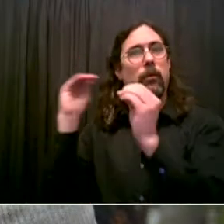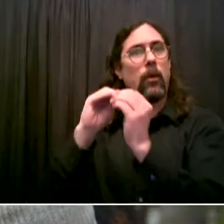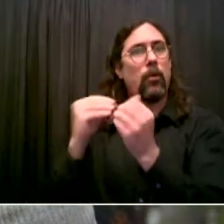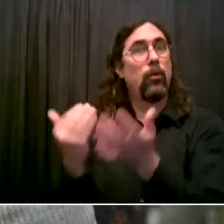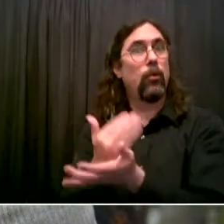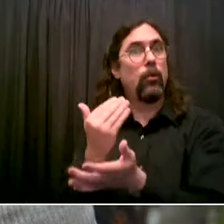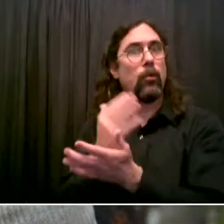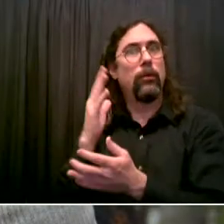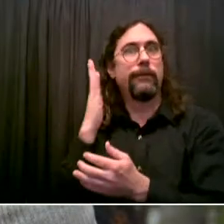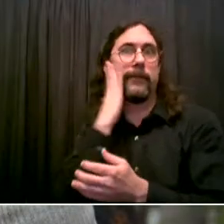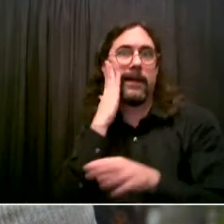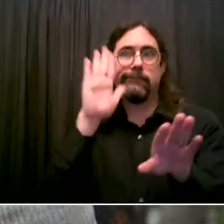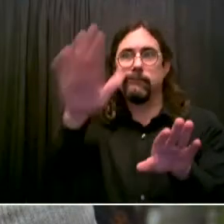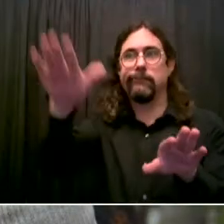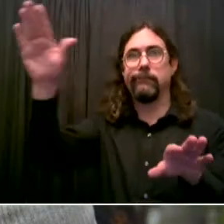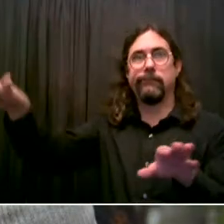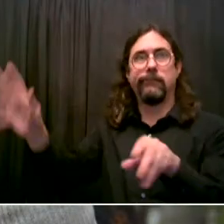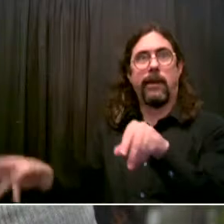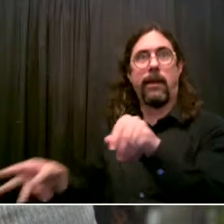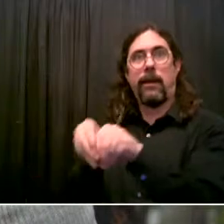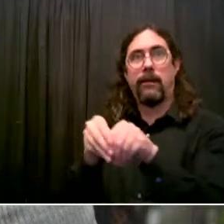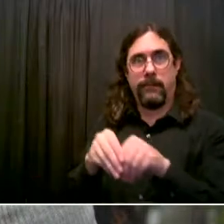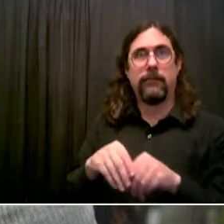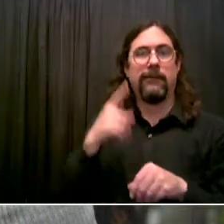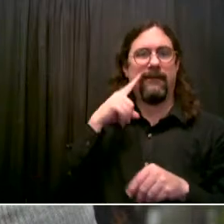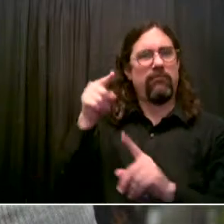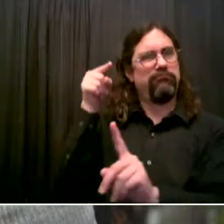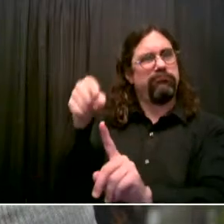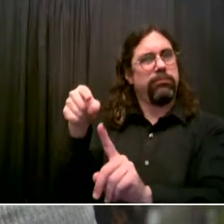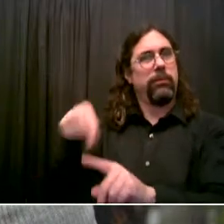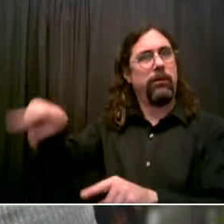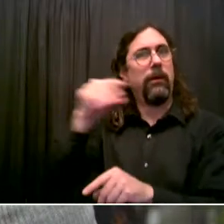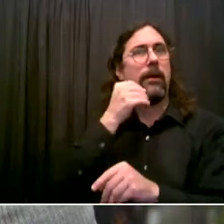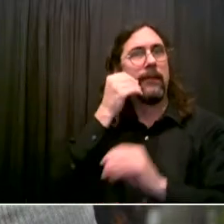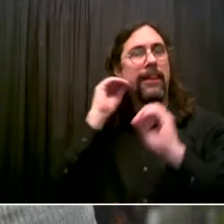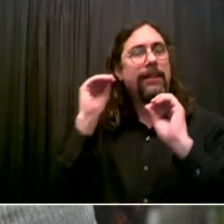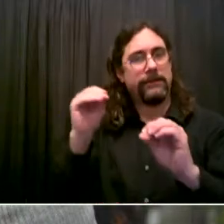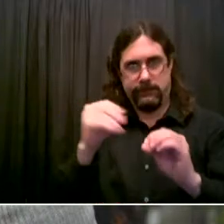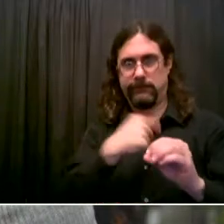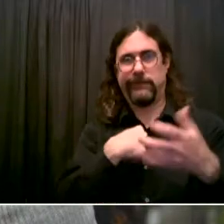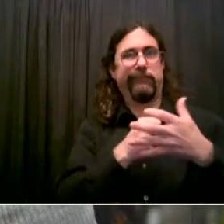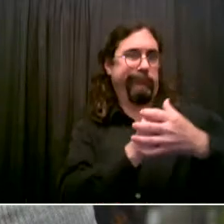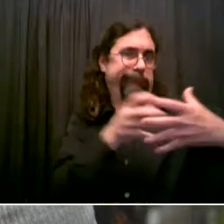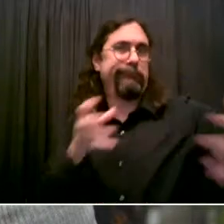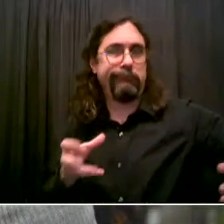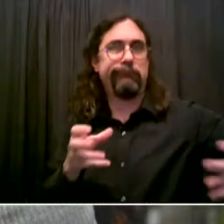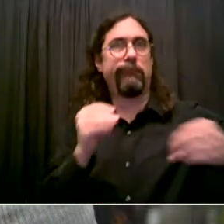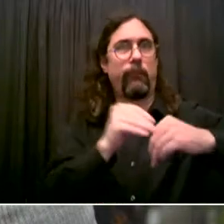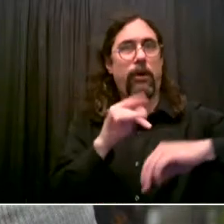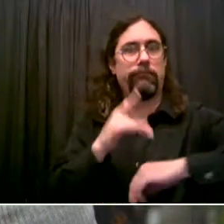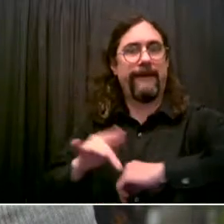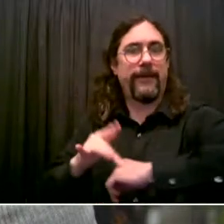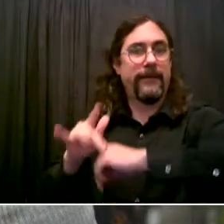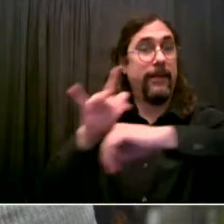THAT WORKING. WE HAVE 130SP0 ECIALIZED BEDS TO HELP GET THE HOMELESS OFF THE STREET DURING THE PANDEMIC AND WE KNOW THAT IT HELPED. WE